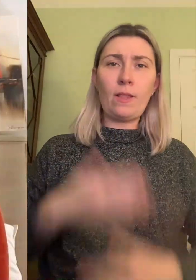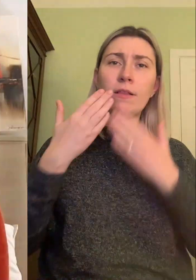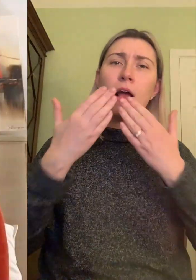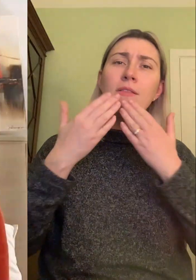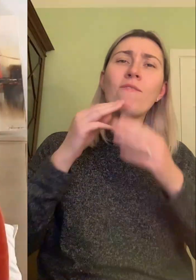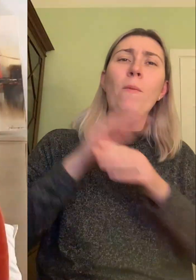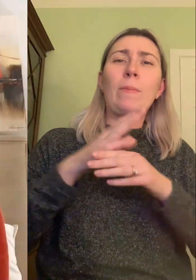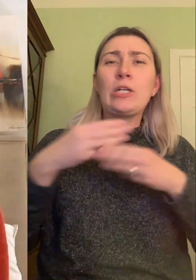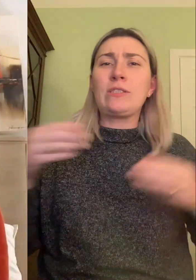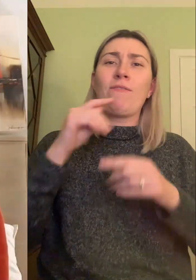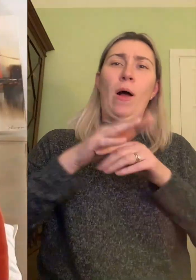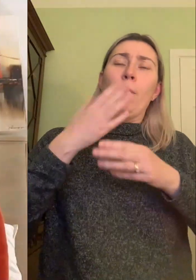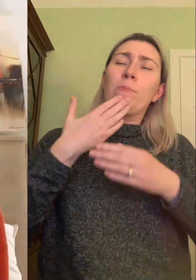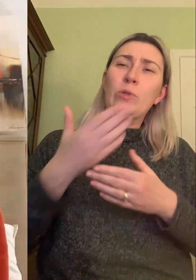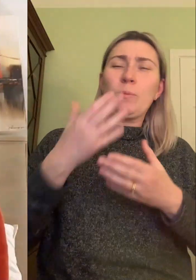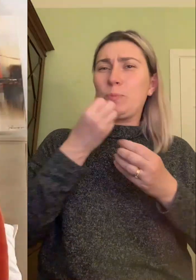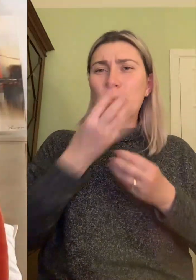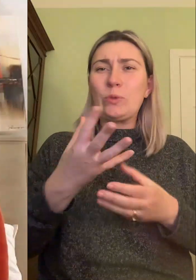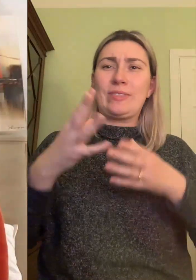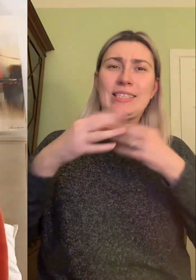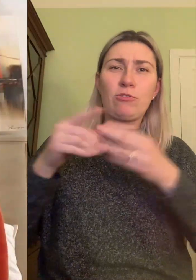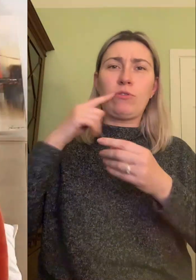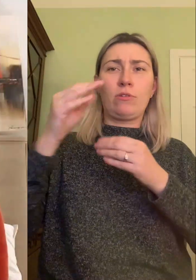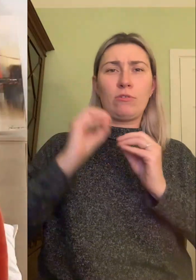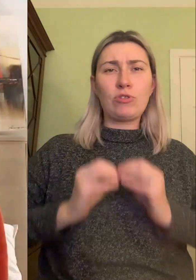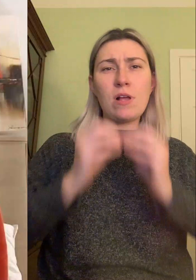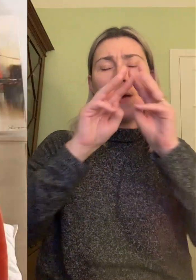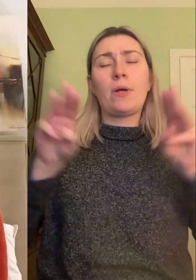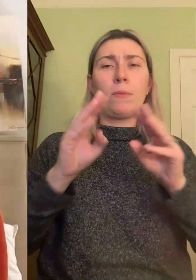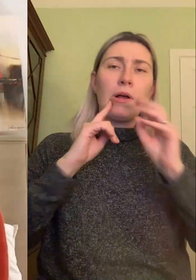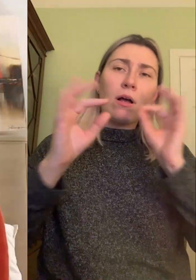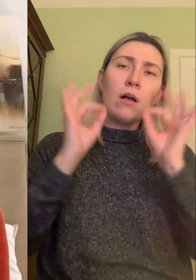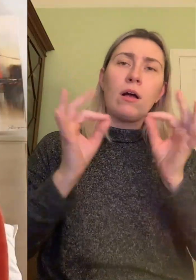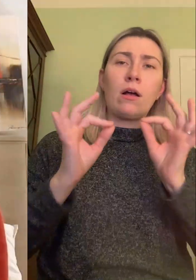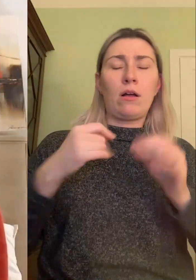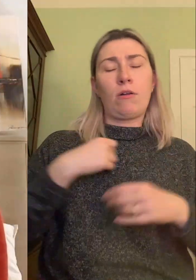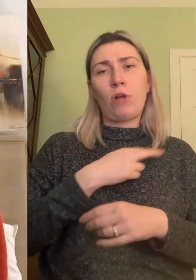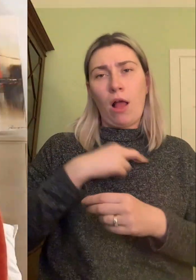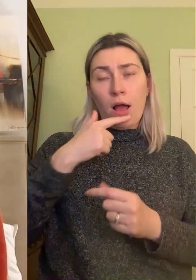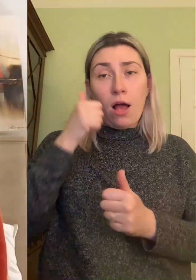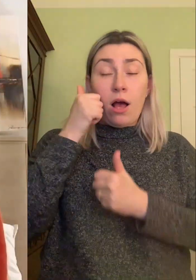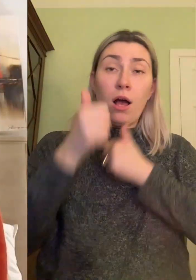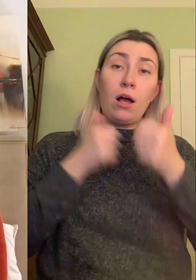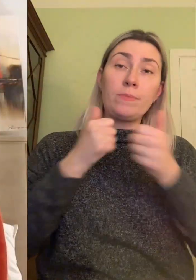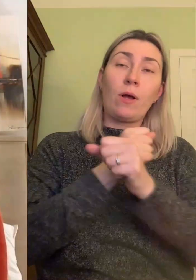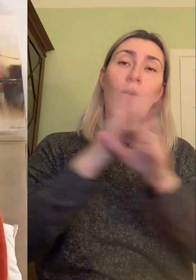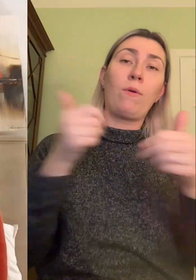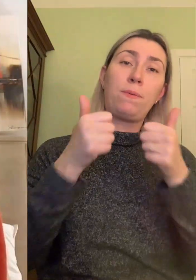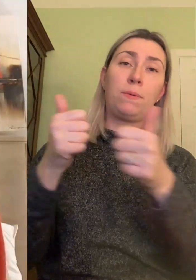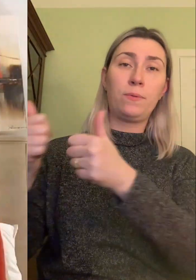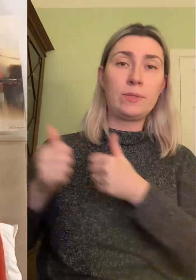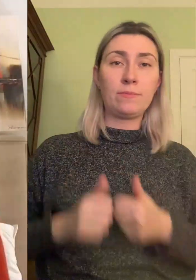Thank you so much for these beautiful things. The creativity people have is